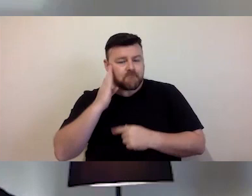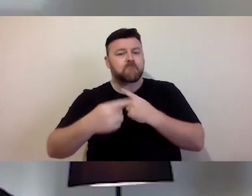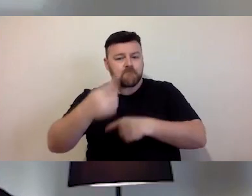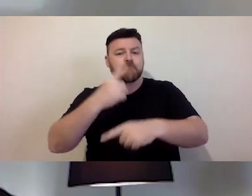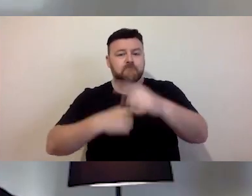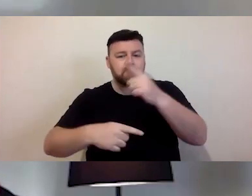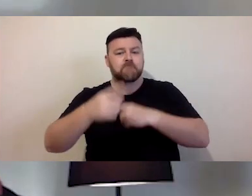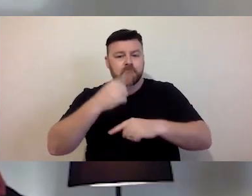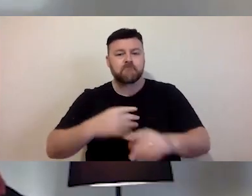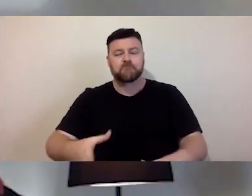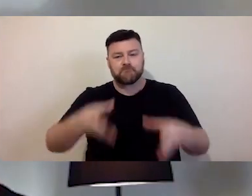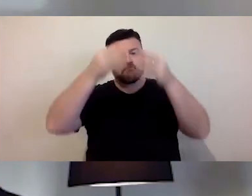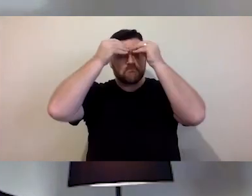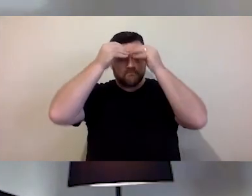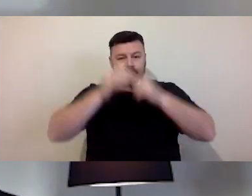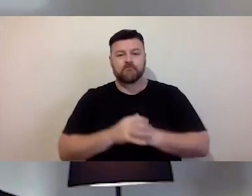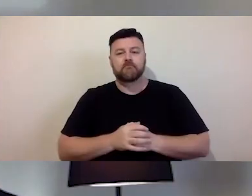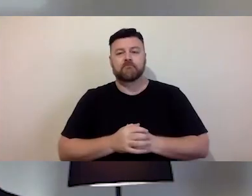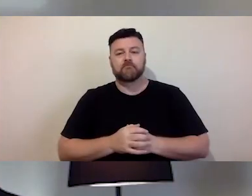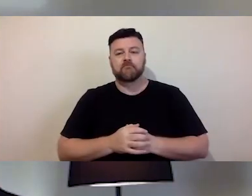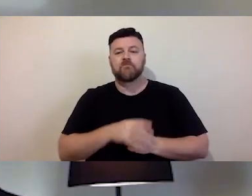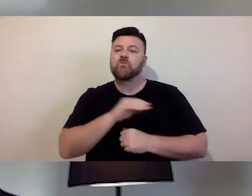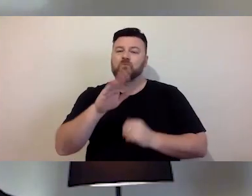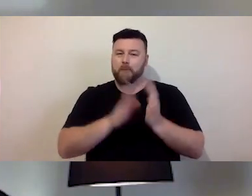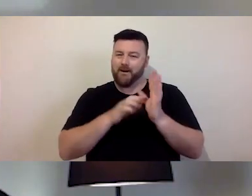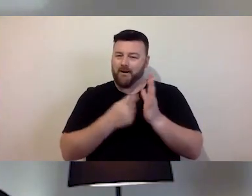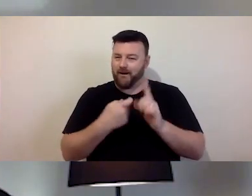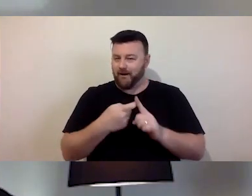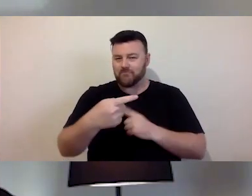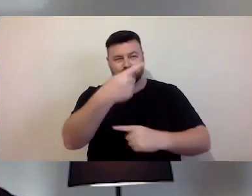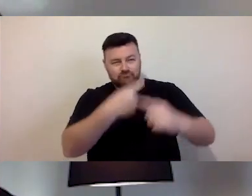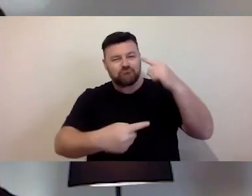Council's Custodianship Program Core-Facilitator, Mark. Mark will